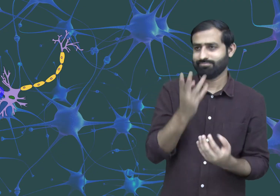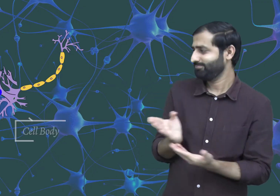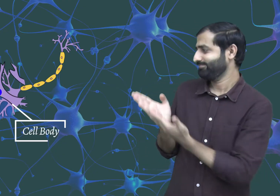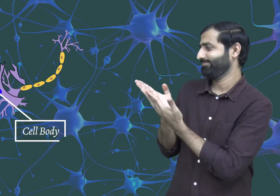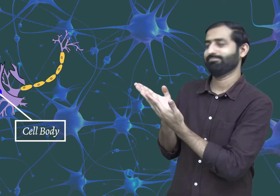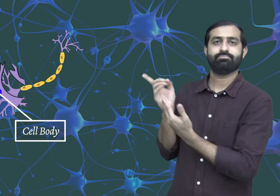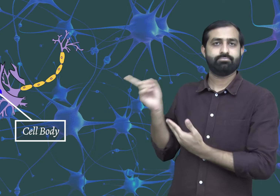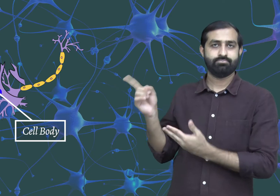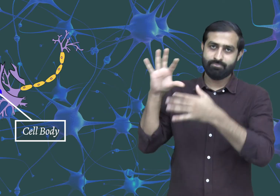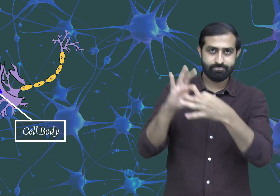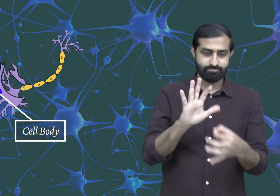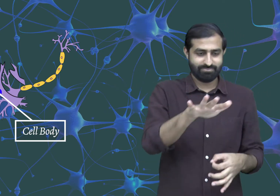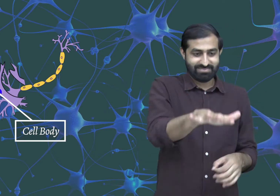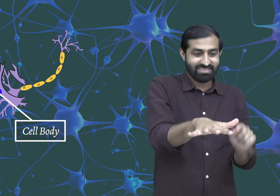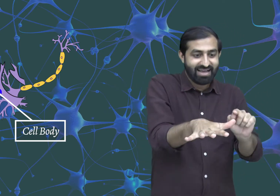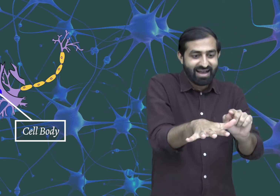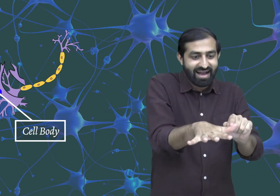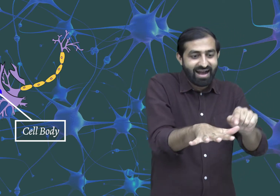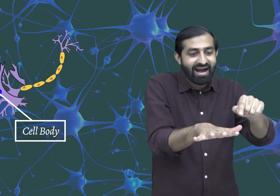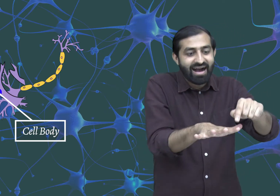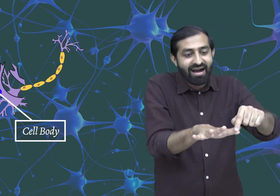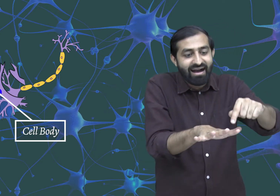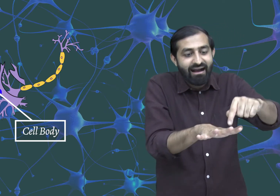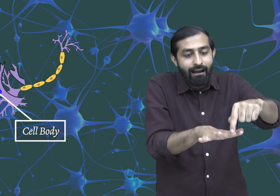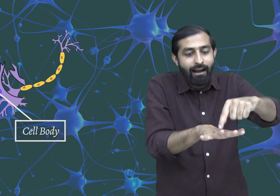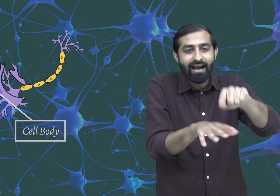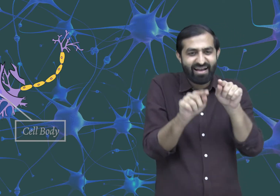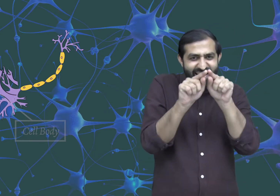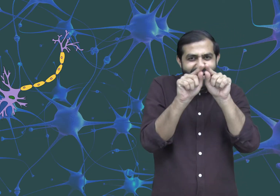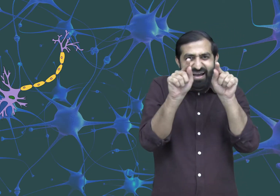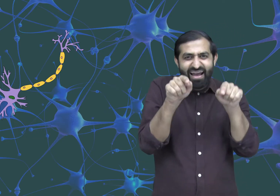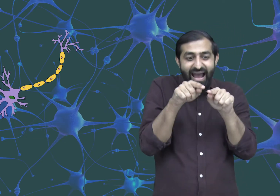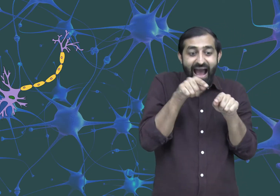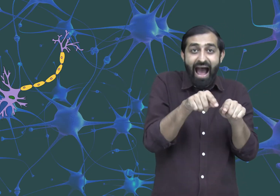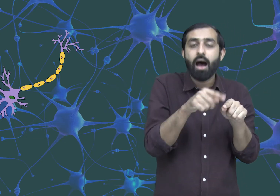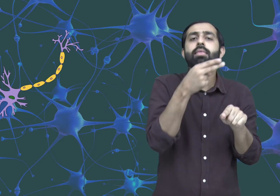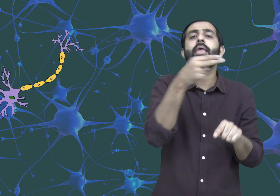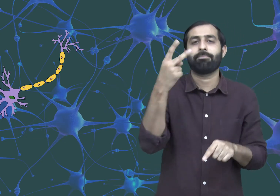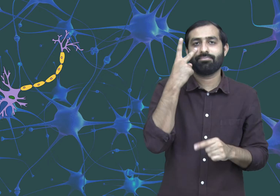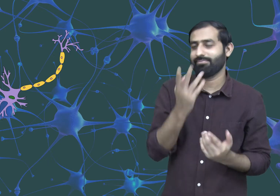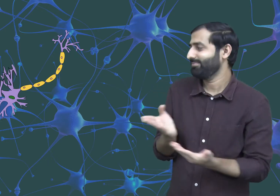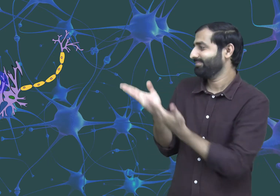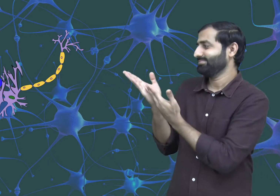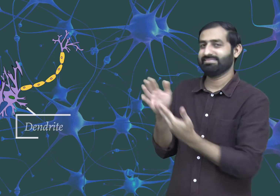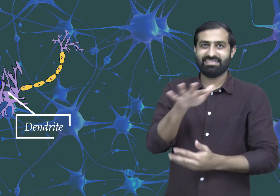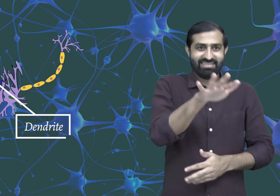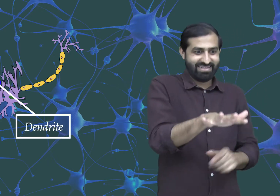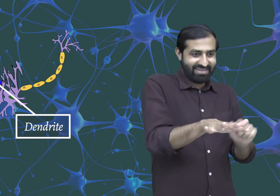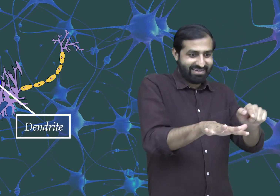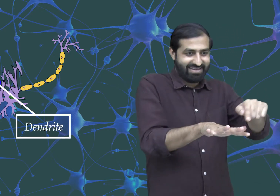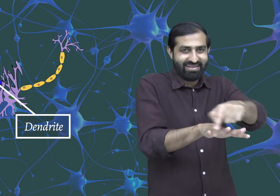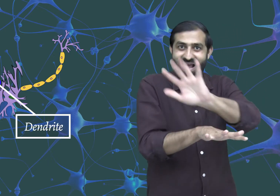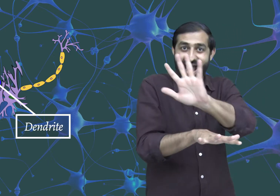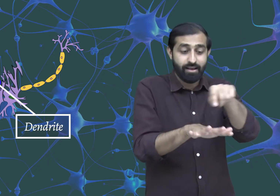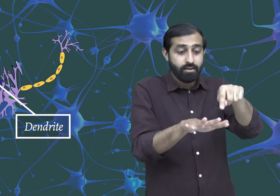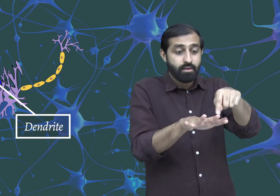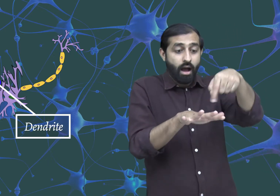The cell body is the spherical part of the neuron that contains the nucleus and connects the dendrites.